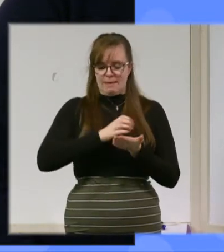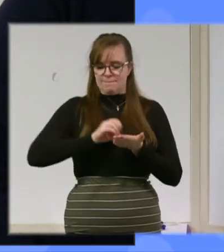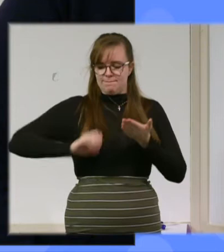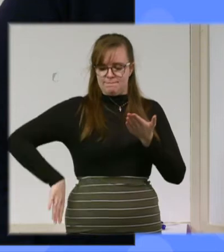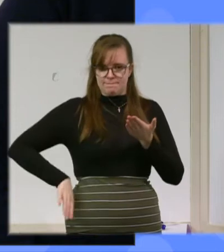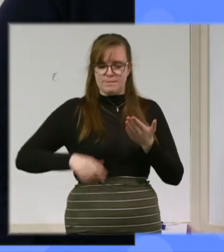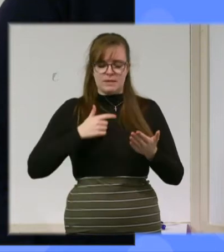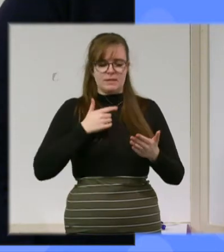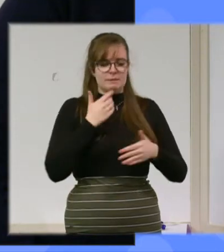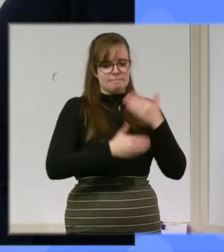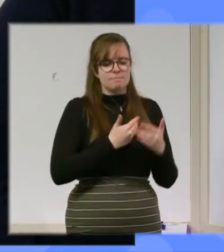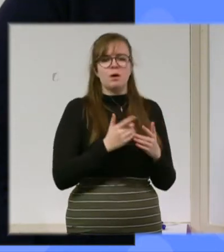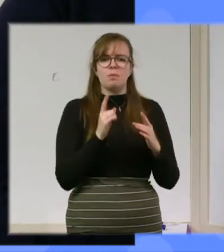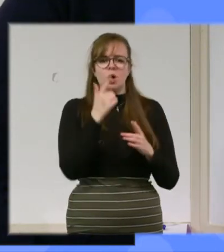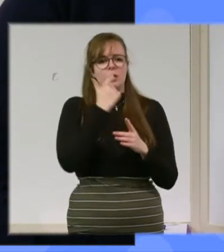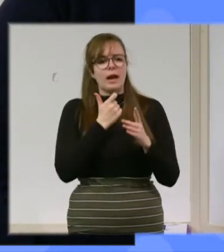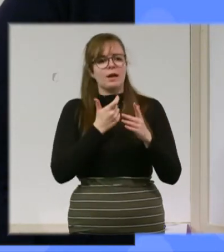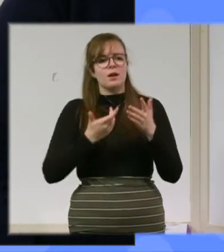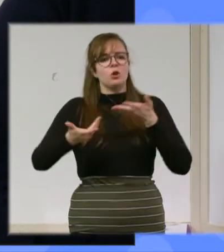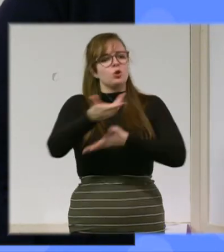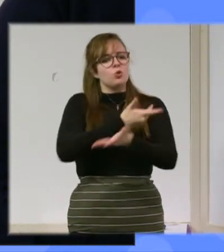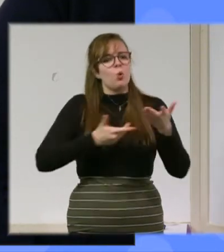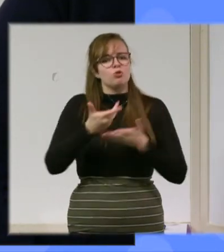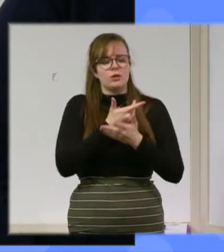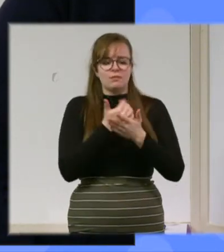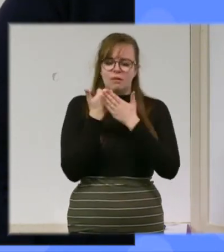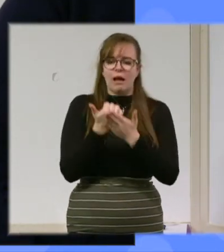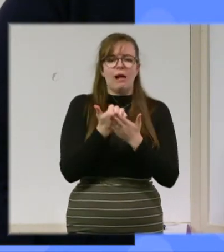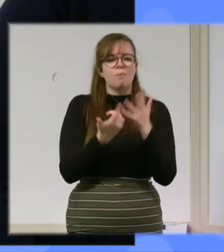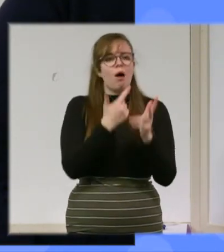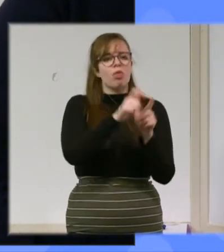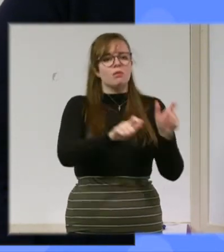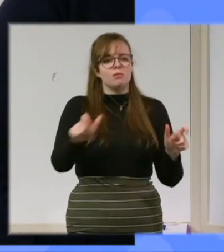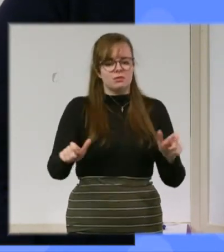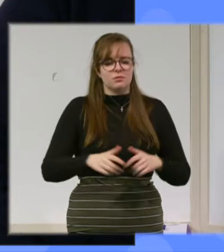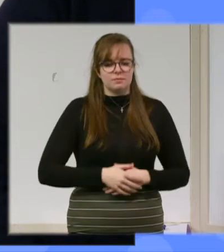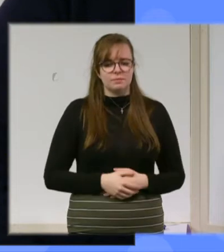negotiate and reach out to others and and if I can do a bit of compare and